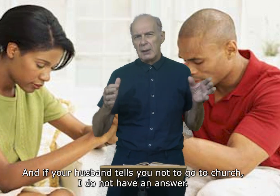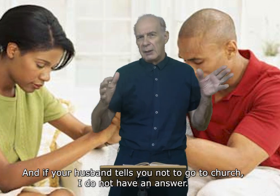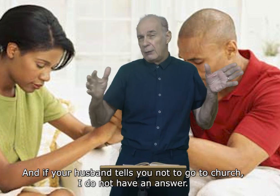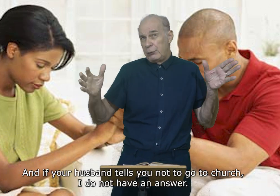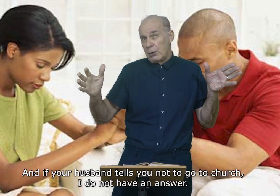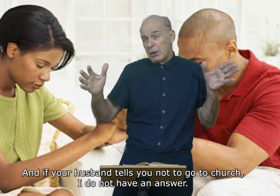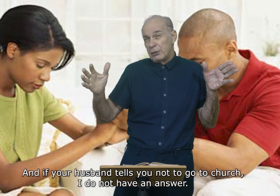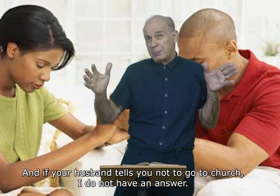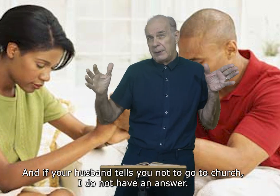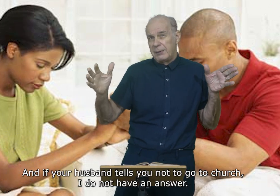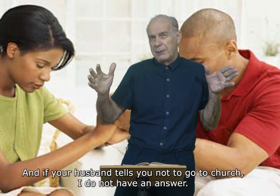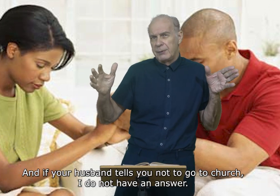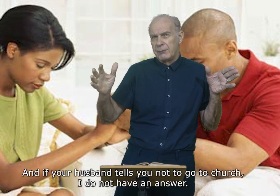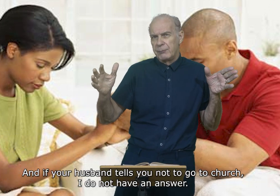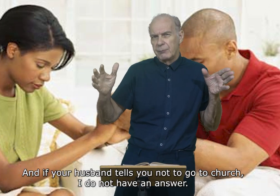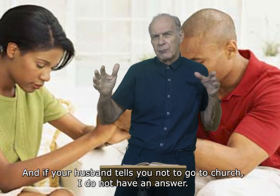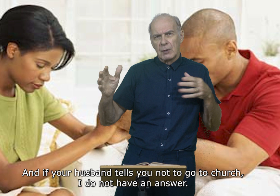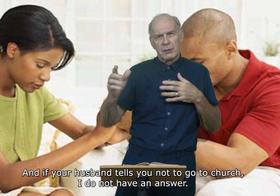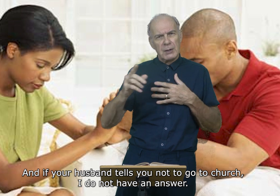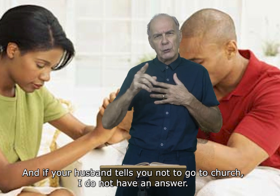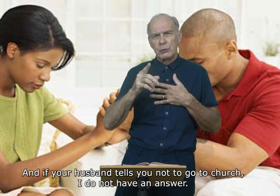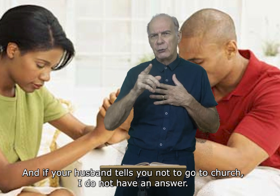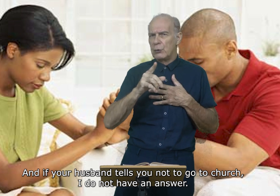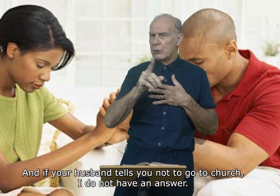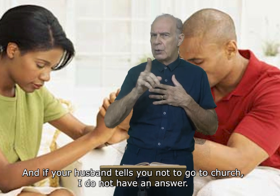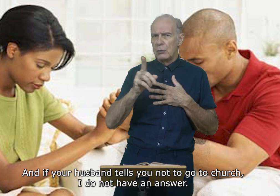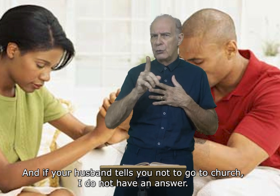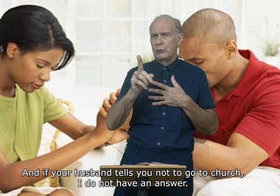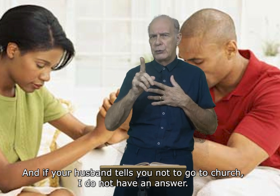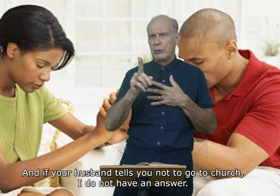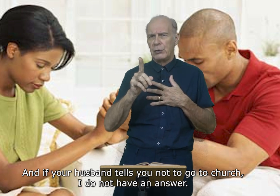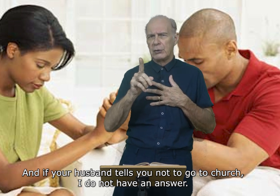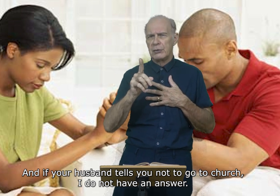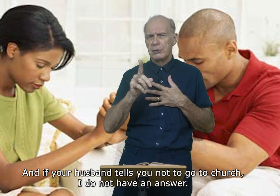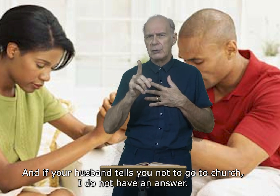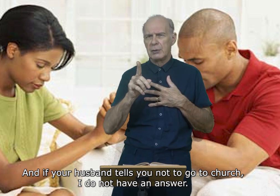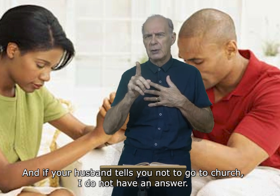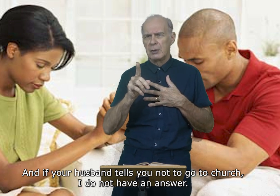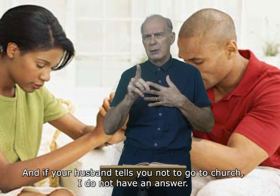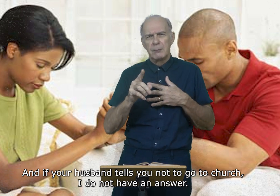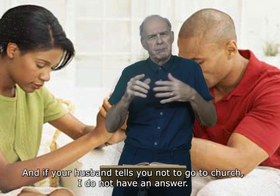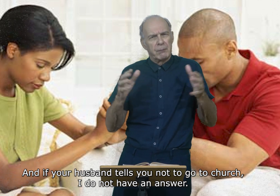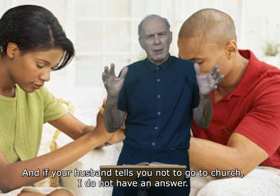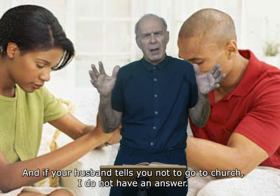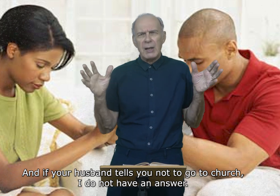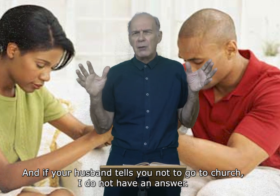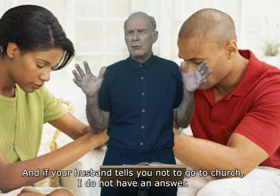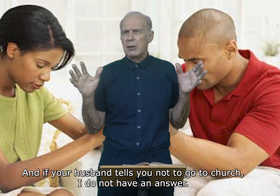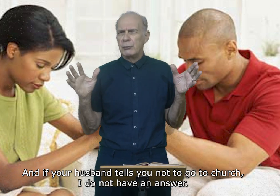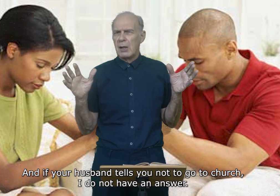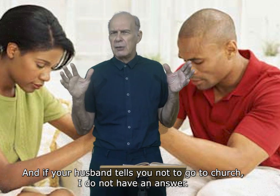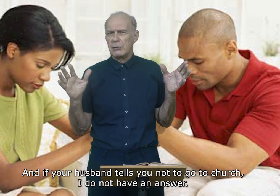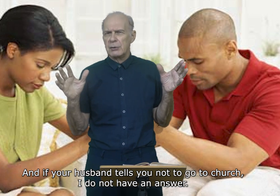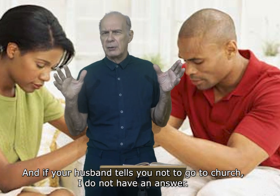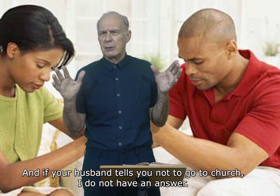And if your husband tells you not to go to church, I do not have an answer.